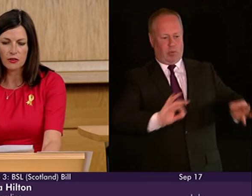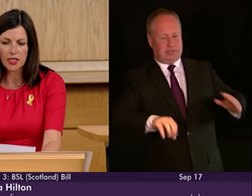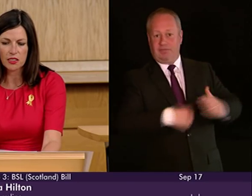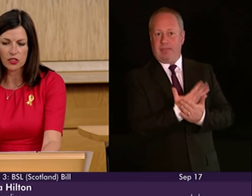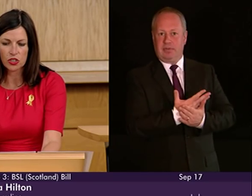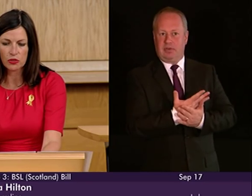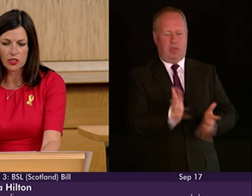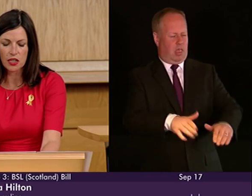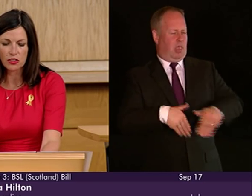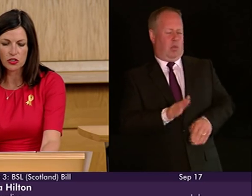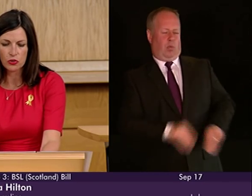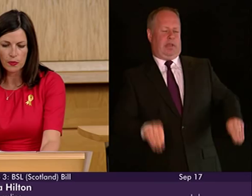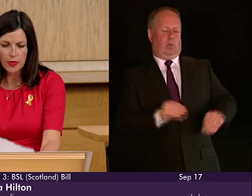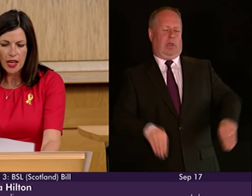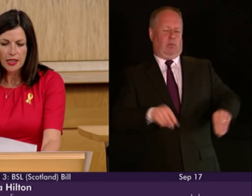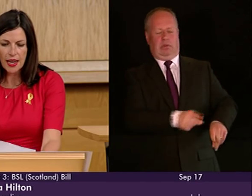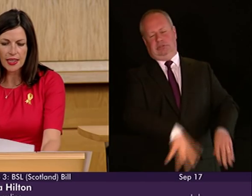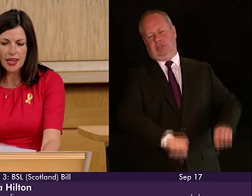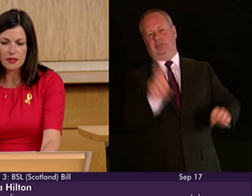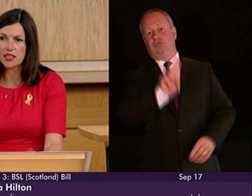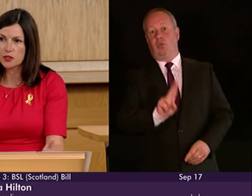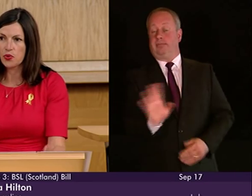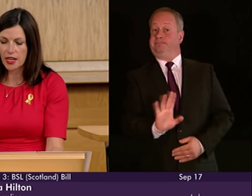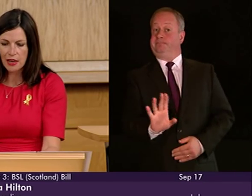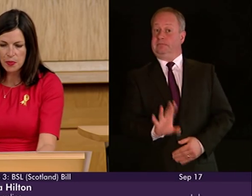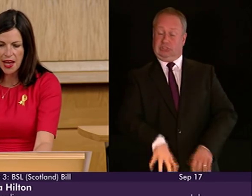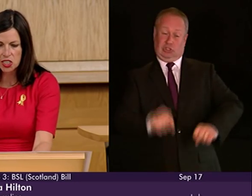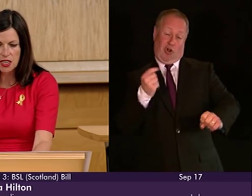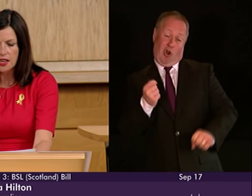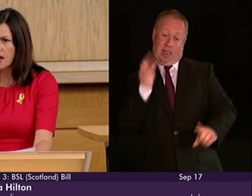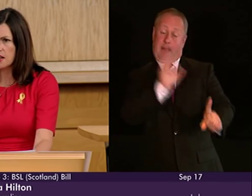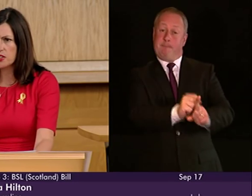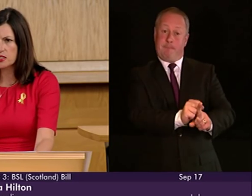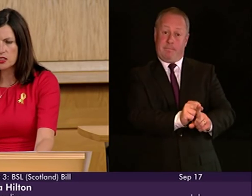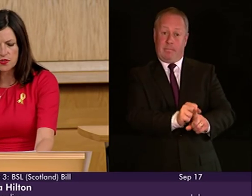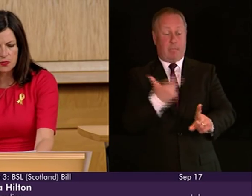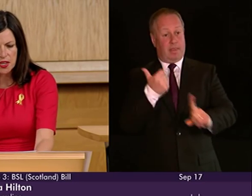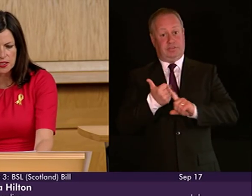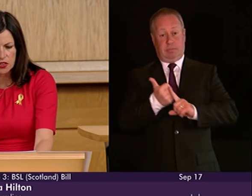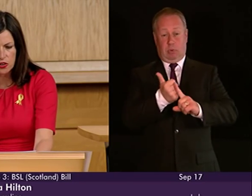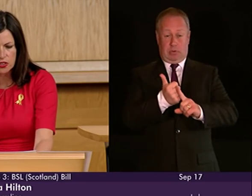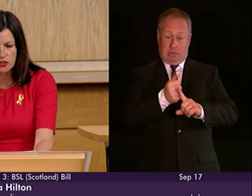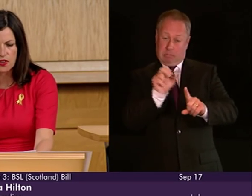child is very young rather than waiting until they start school. Yet again, however, such support can be patchy. A recent survey of parents throughout Scotland